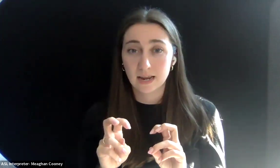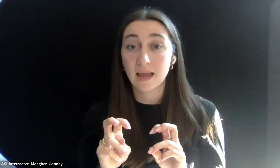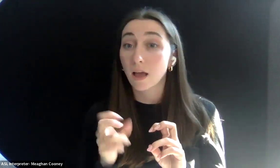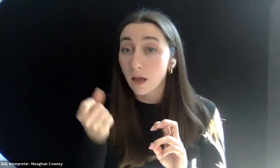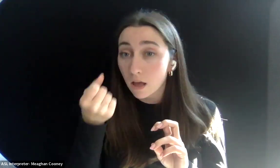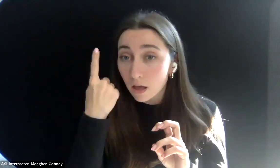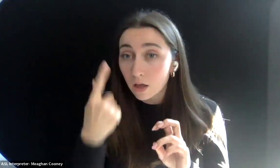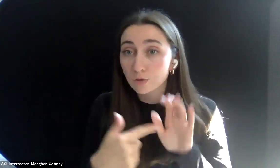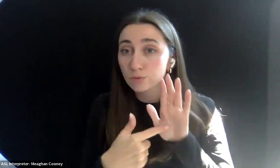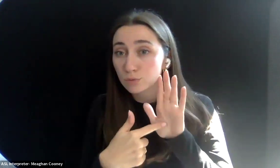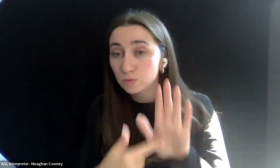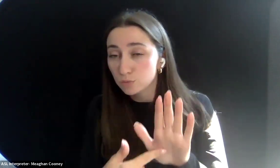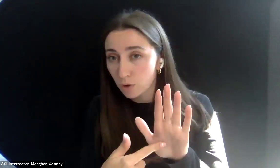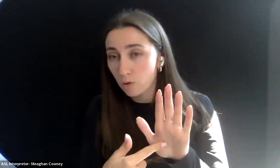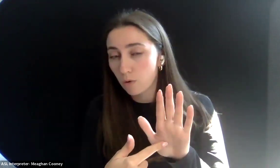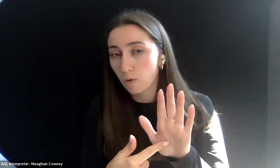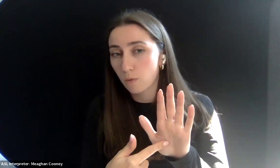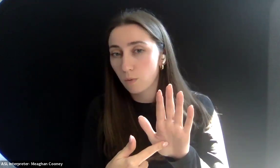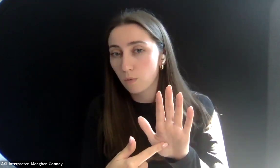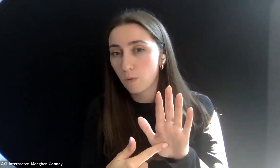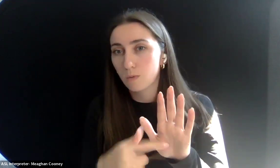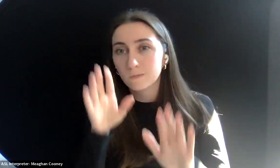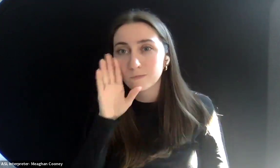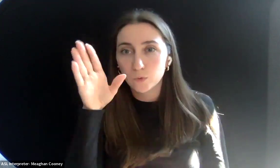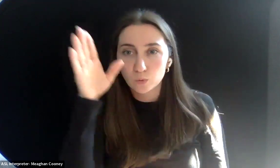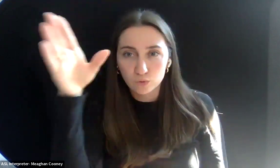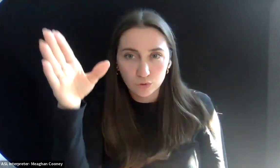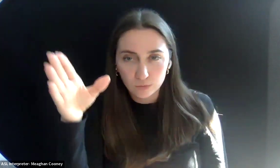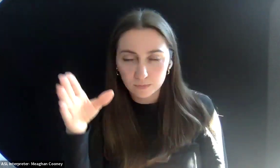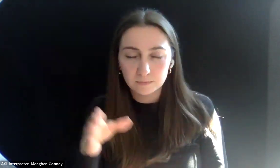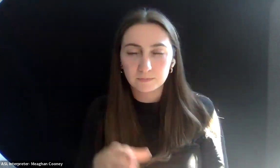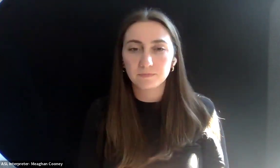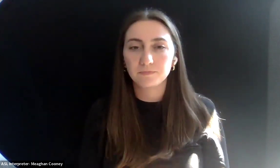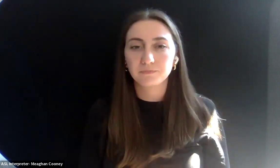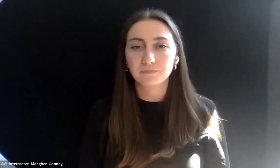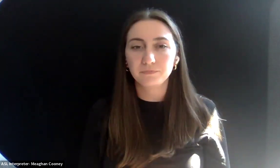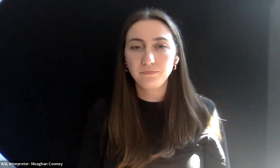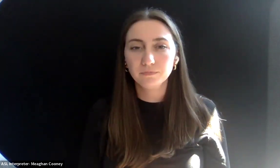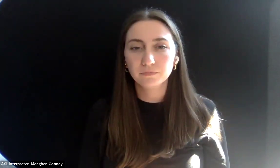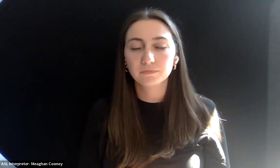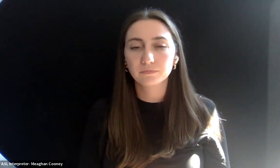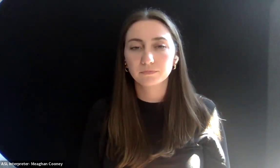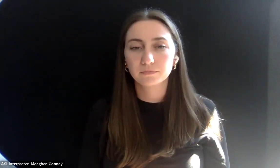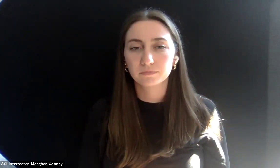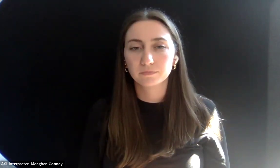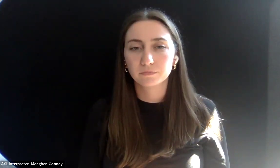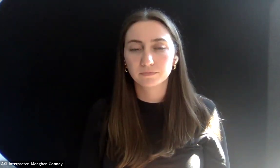indicate where future climate conditions may be under future future conditions.